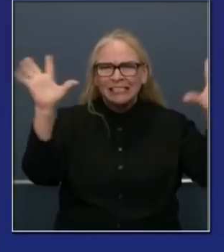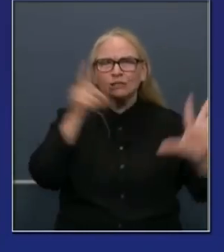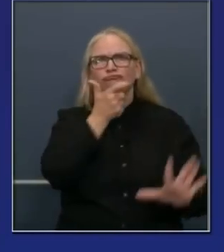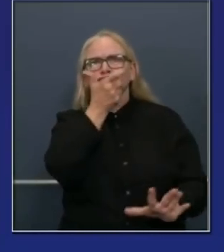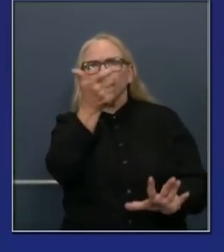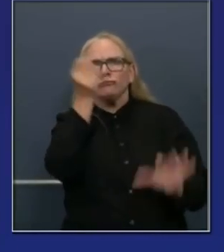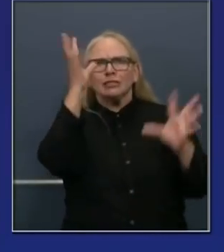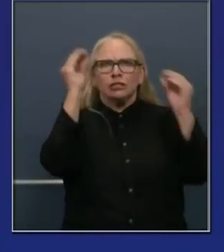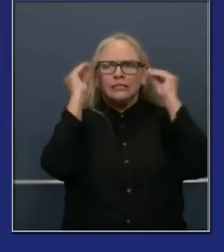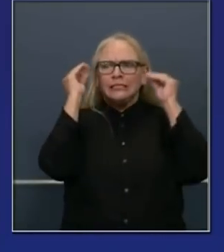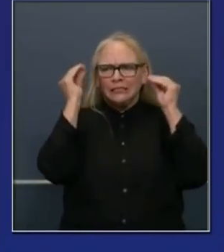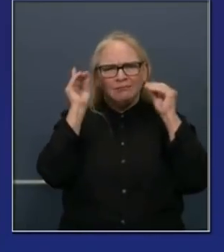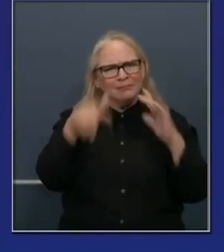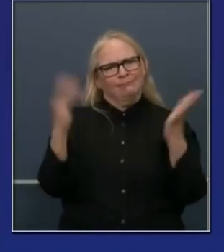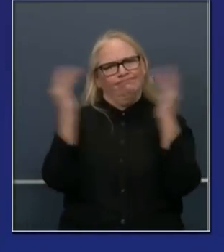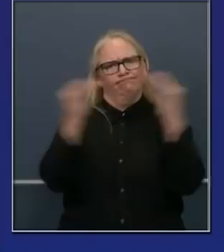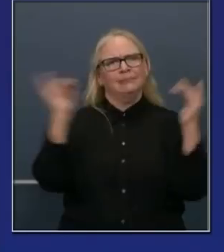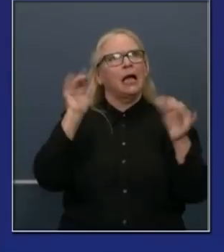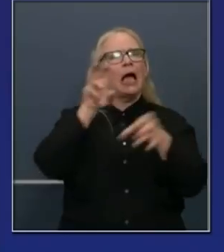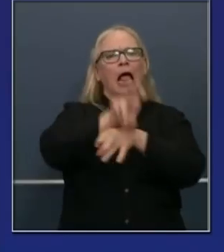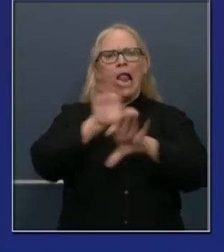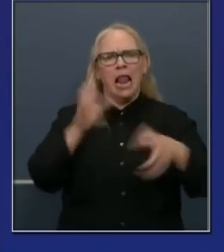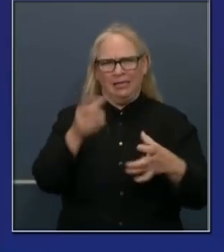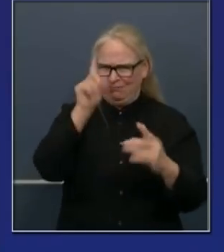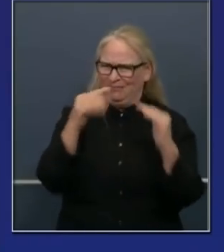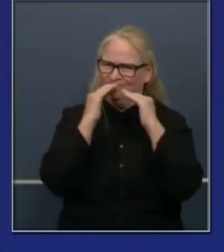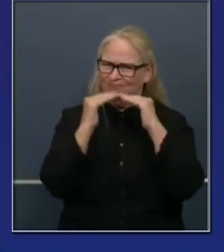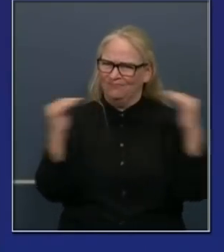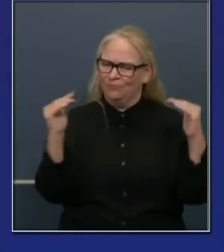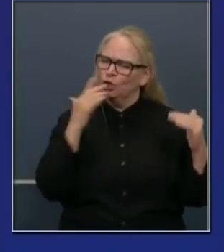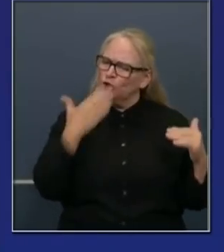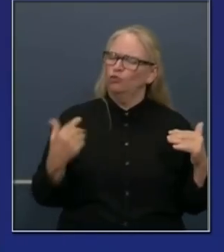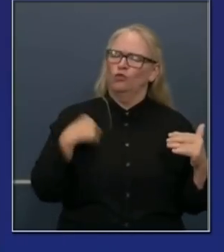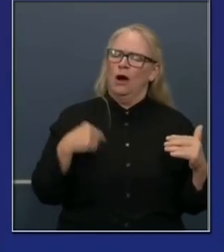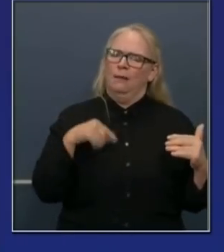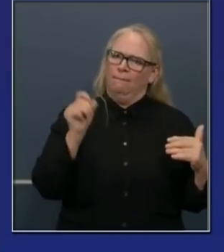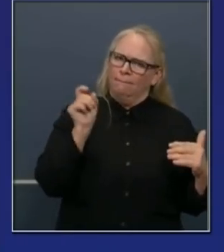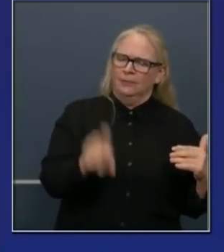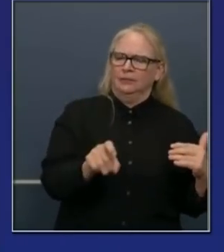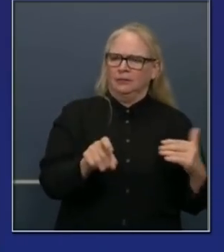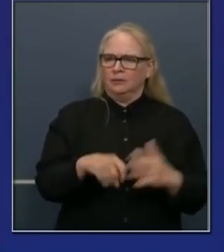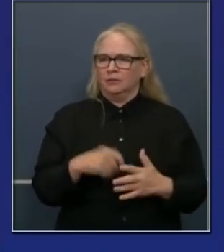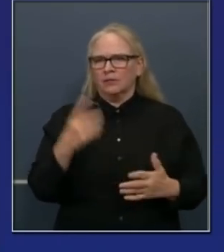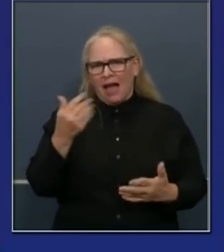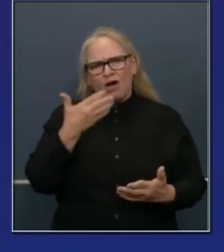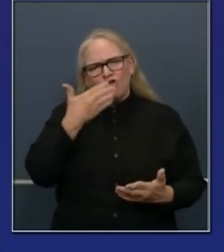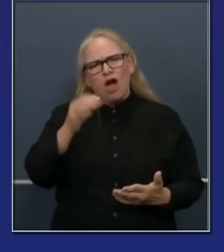EXPECTATIONS IN TERMS OF QUALITY AND CONNECTIVITY AND ACCESS TO DEVICES THAT ARE